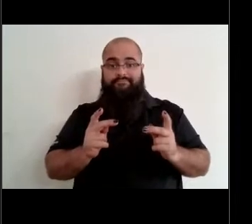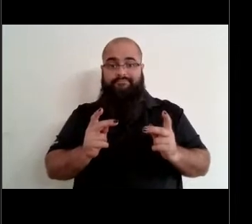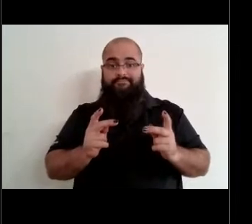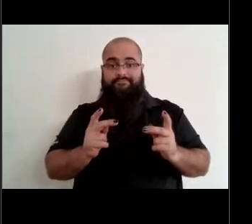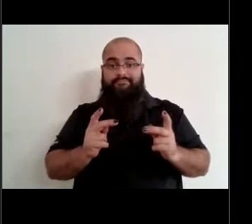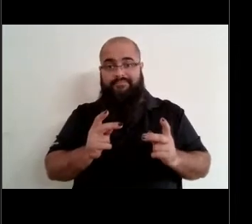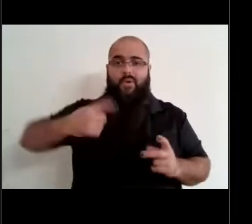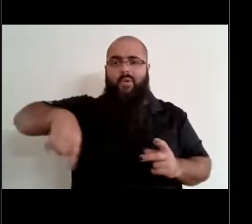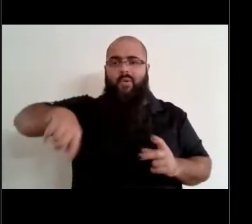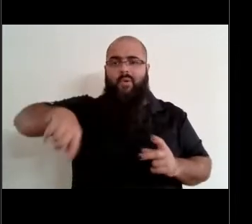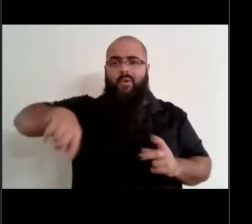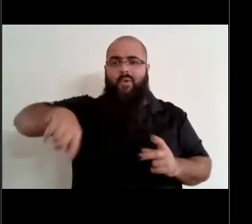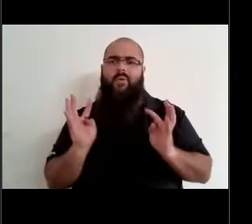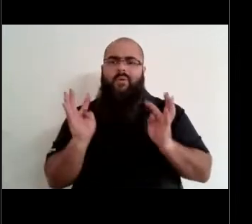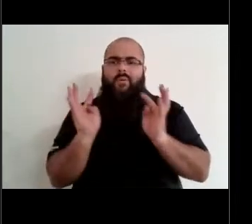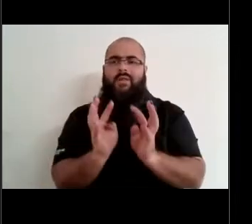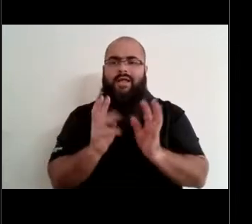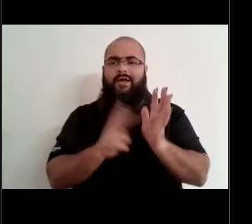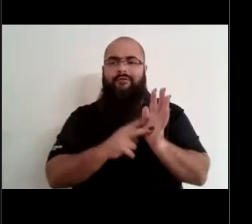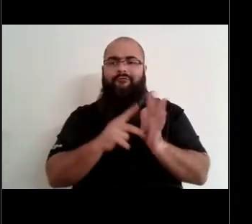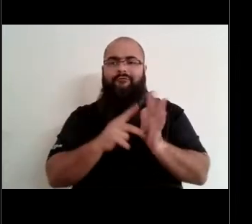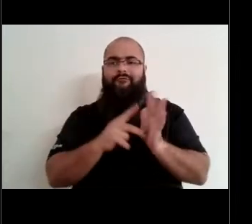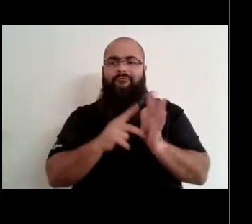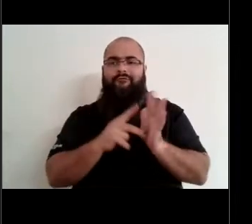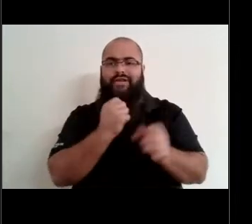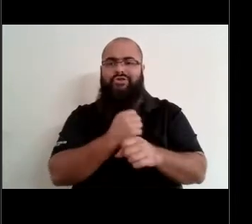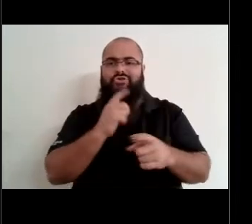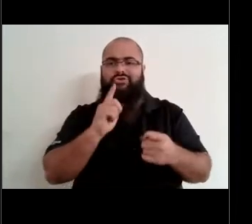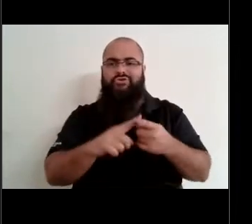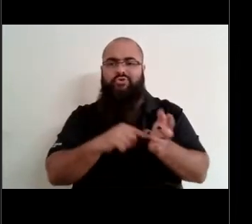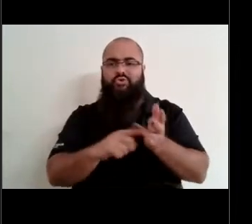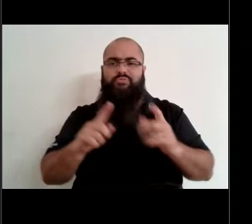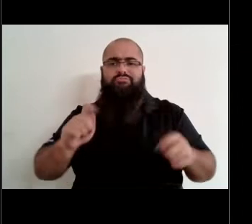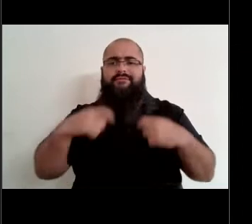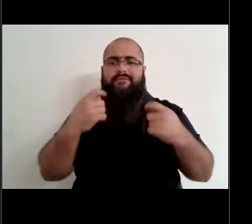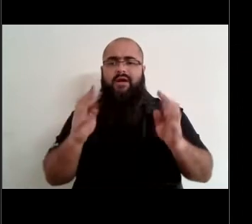If in doubt, I would say refer. It might be an opportunity for duty lawyer services.